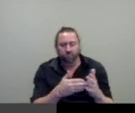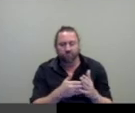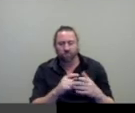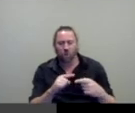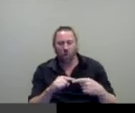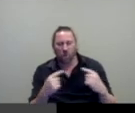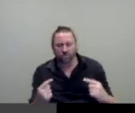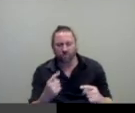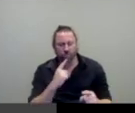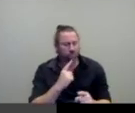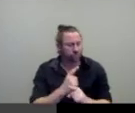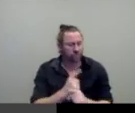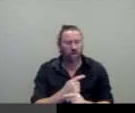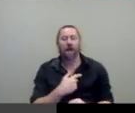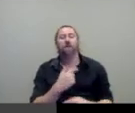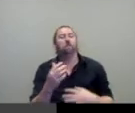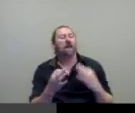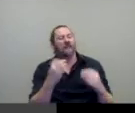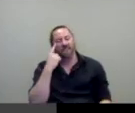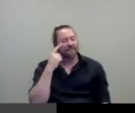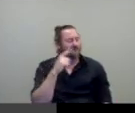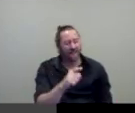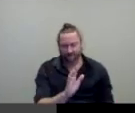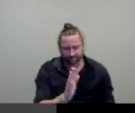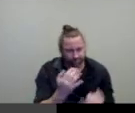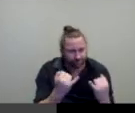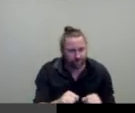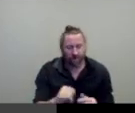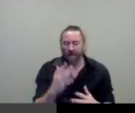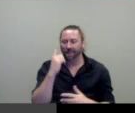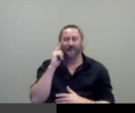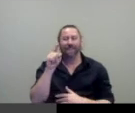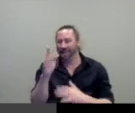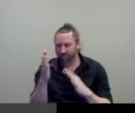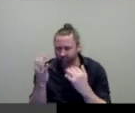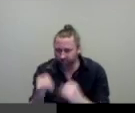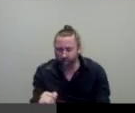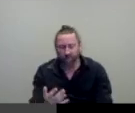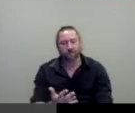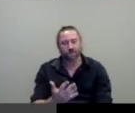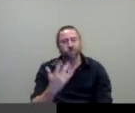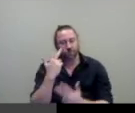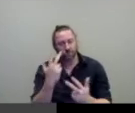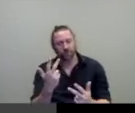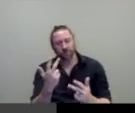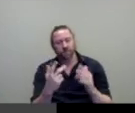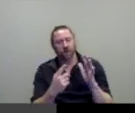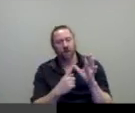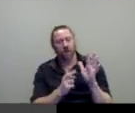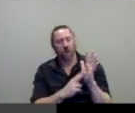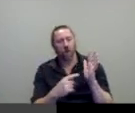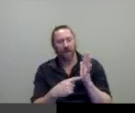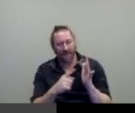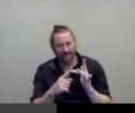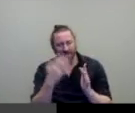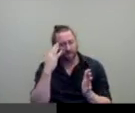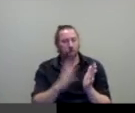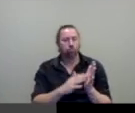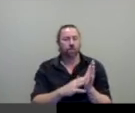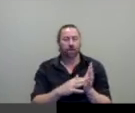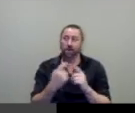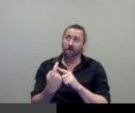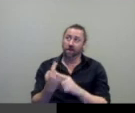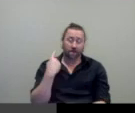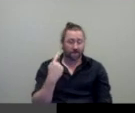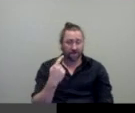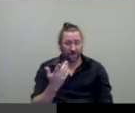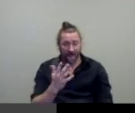and oppose in this work untitled reiterates the anti-memorial nature and impossibilities of her